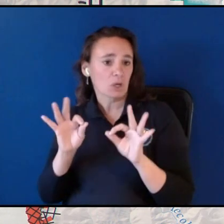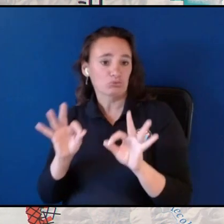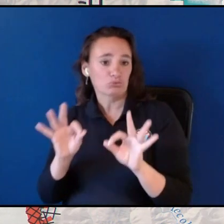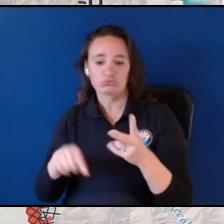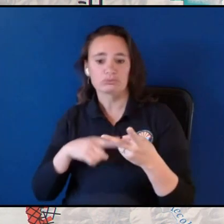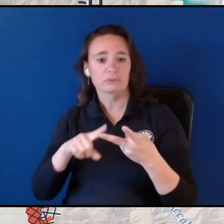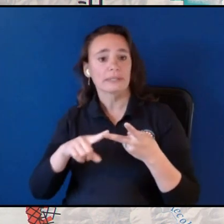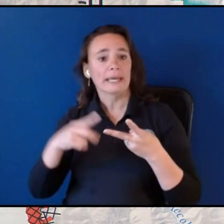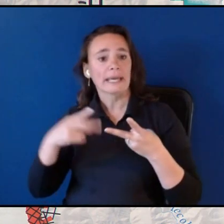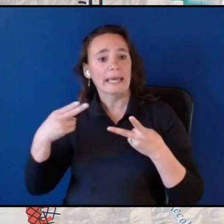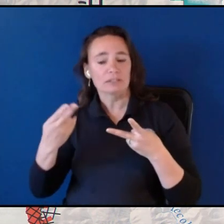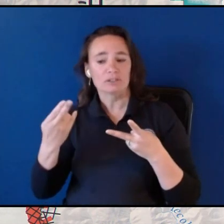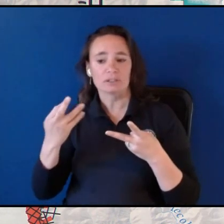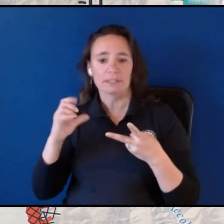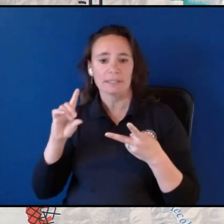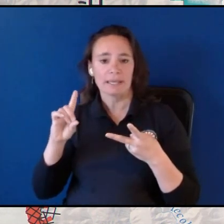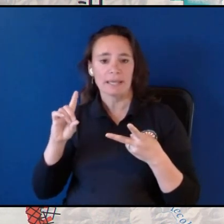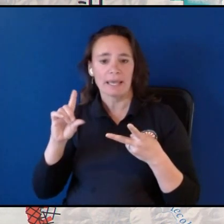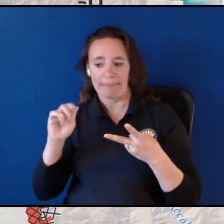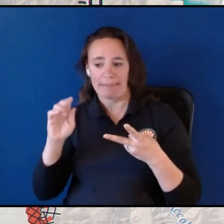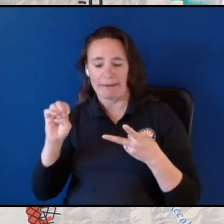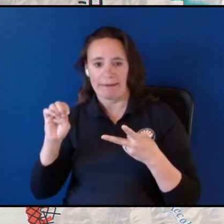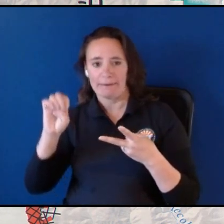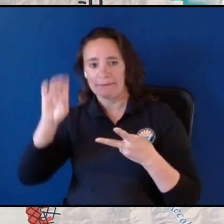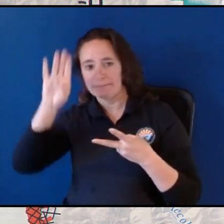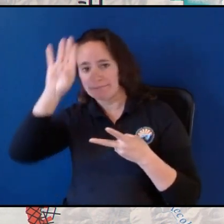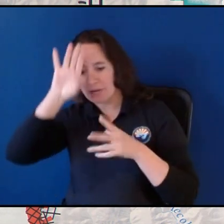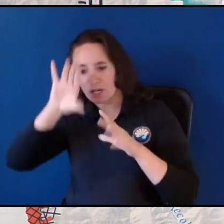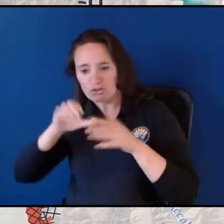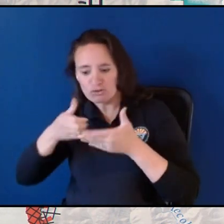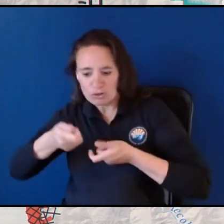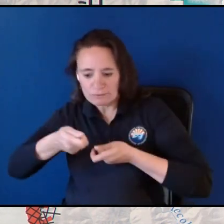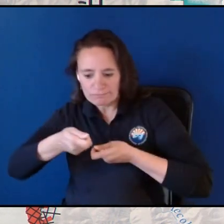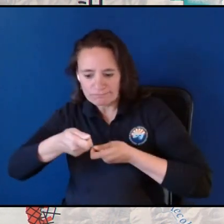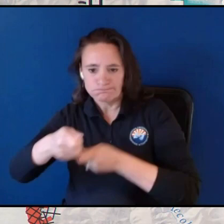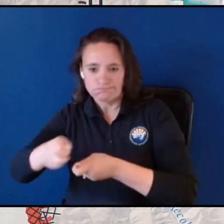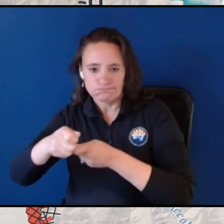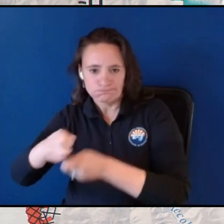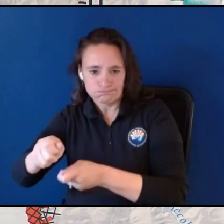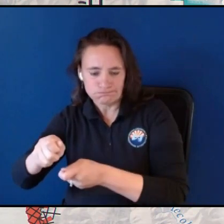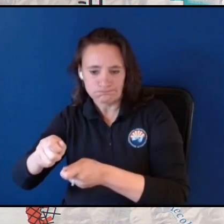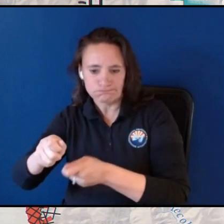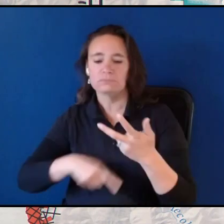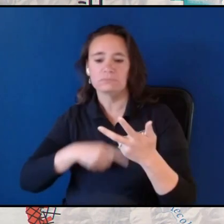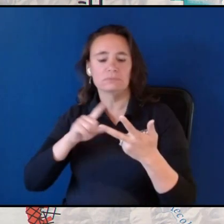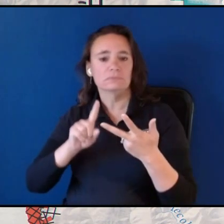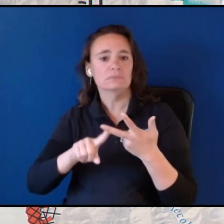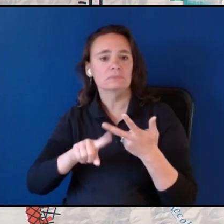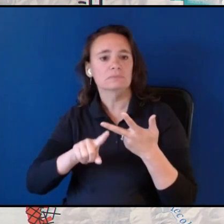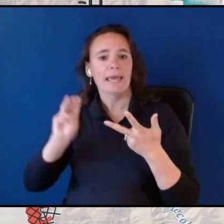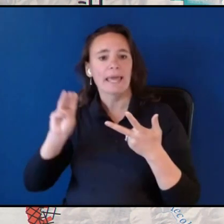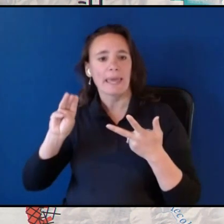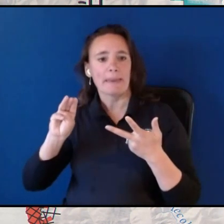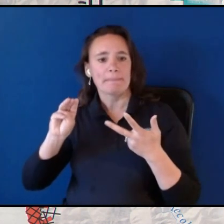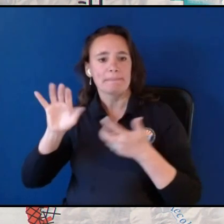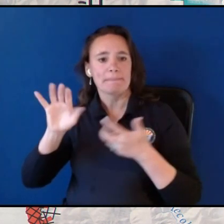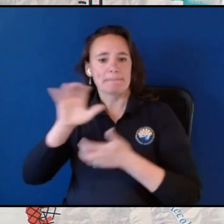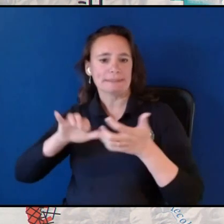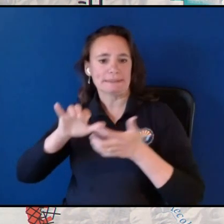handline is where what that symbology means. And then you'll see M that's mixed So, it's mixed handline and dozer line.